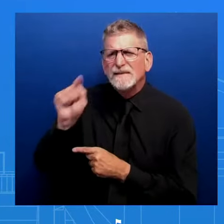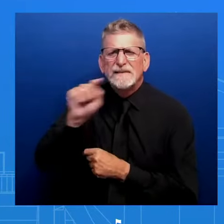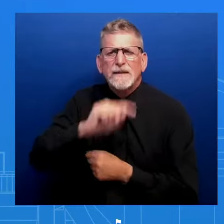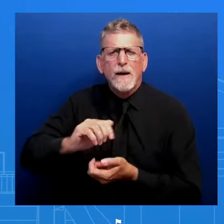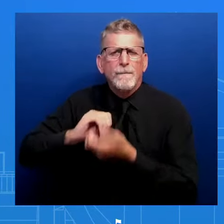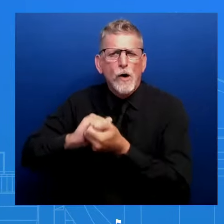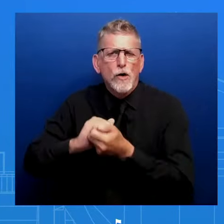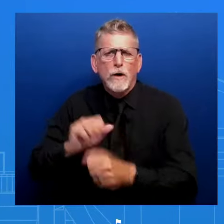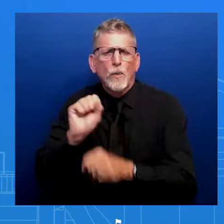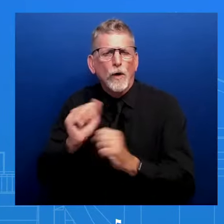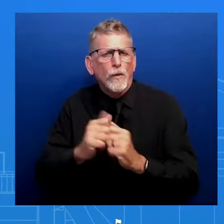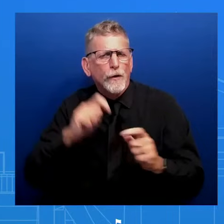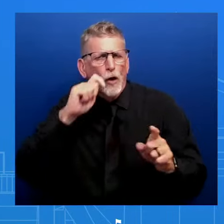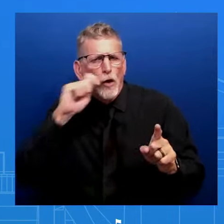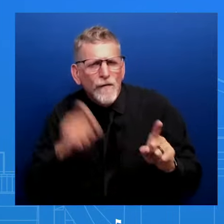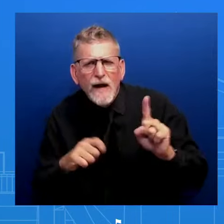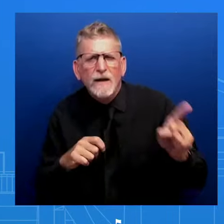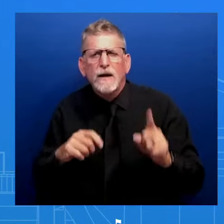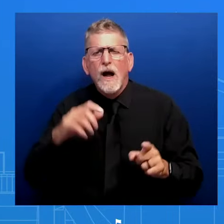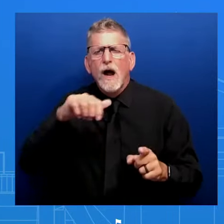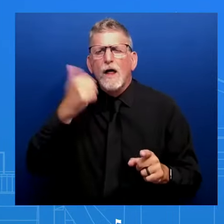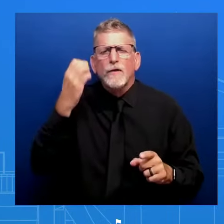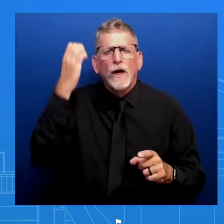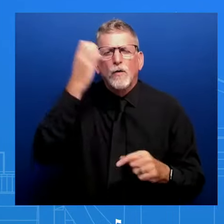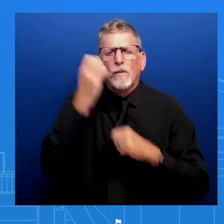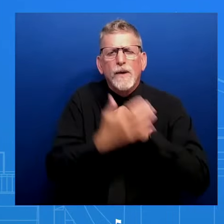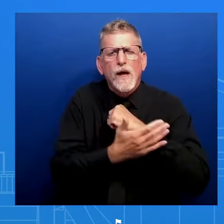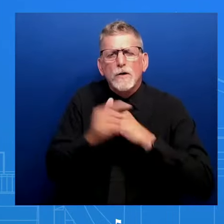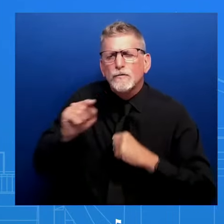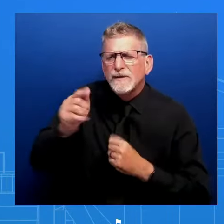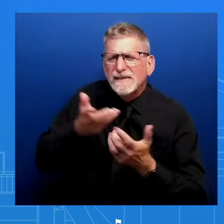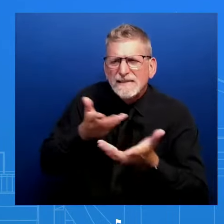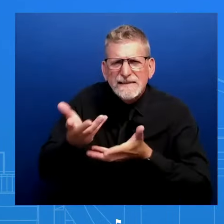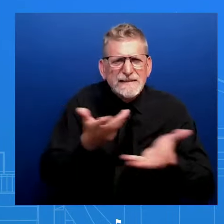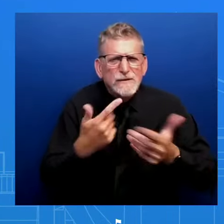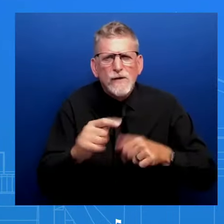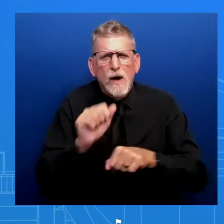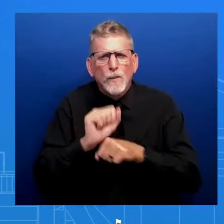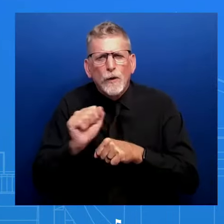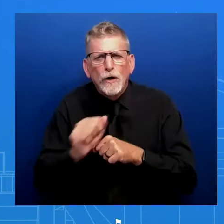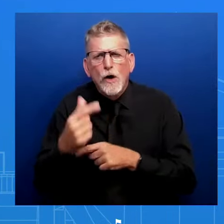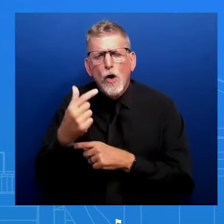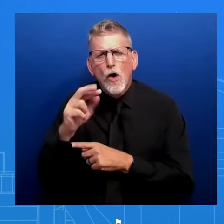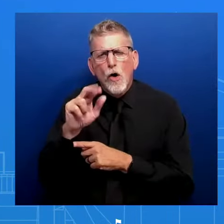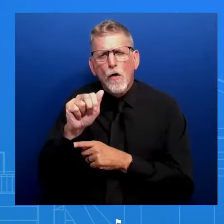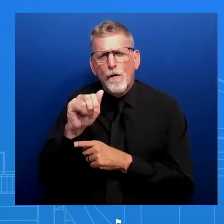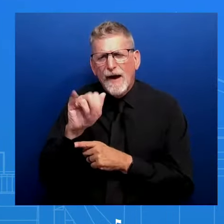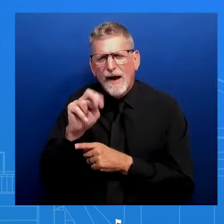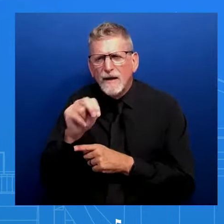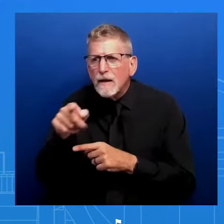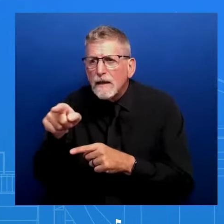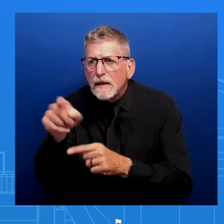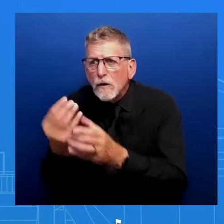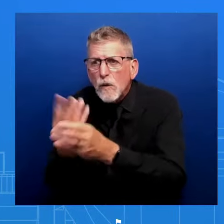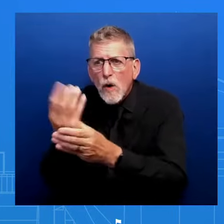to see if there's other ways to get grain to market overland. But that's not as efficient. It's not effective.